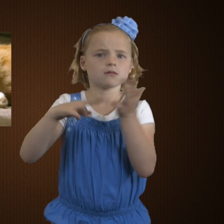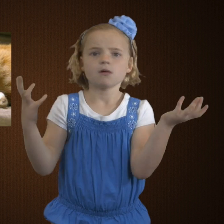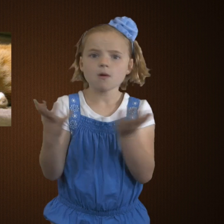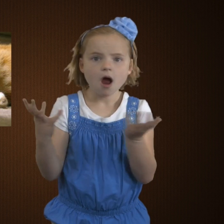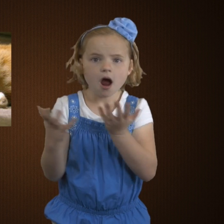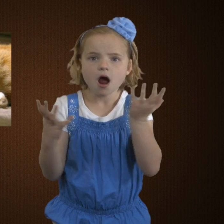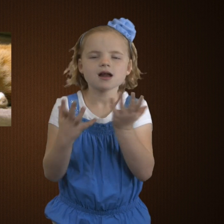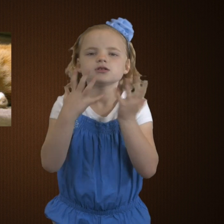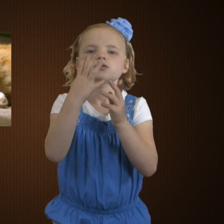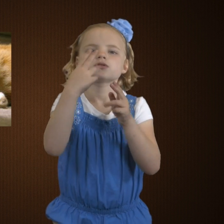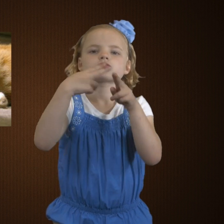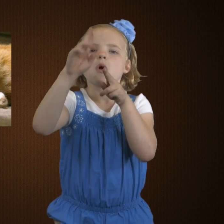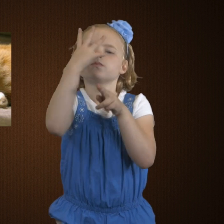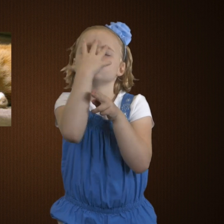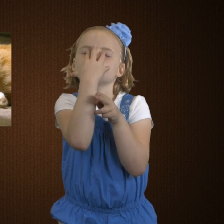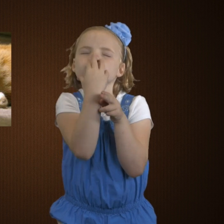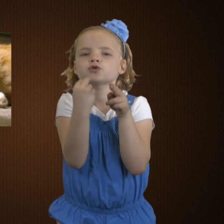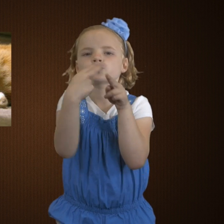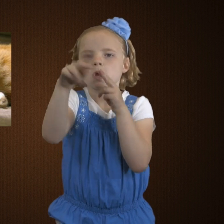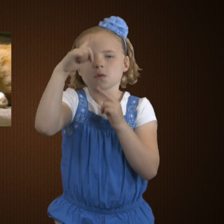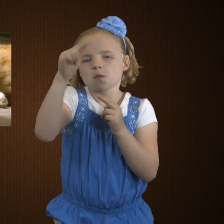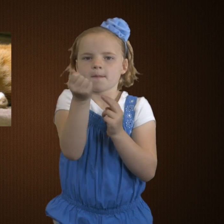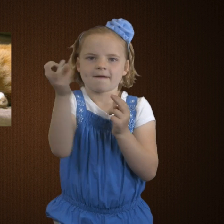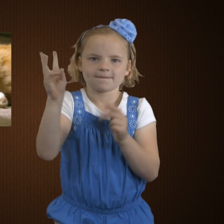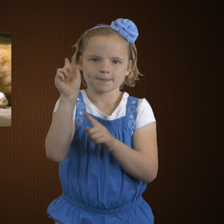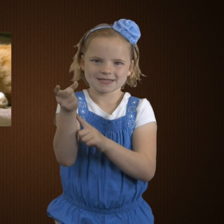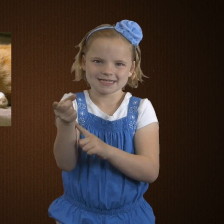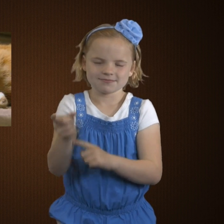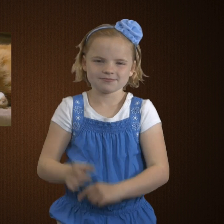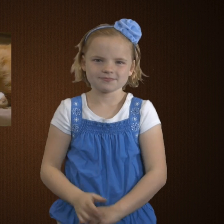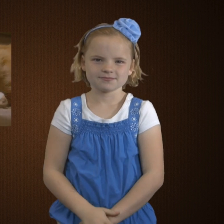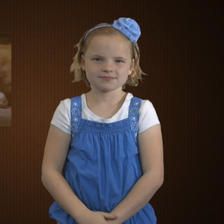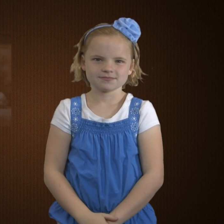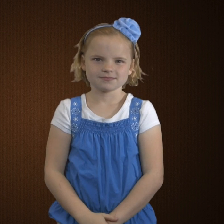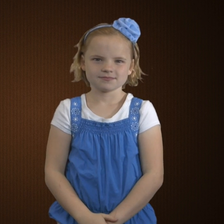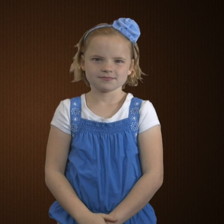Nap means to sleep for a short time. Just a few minutes.